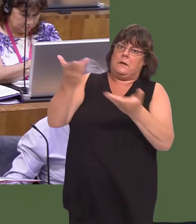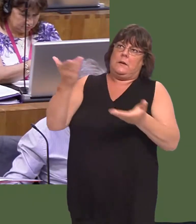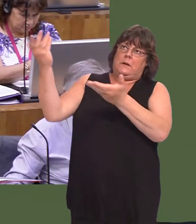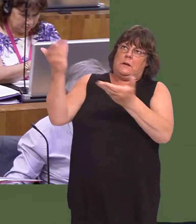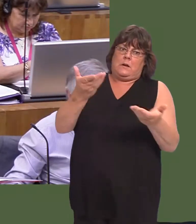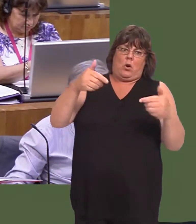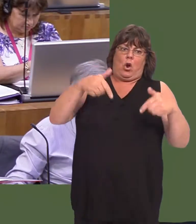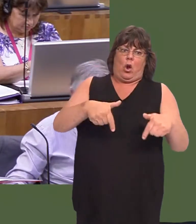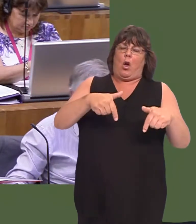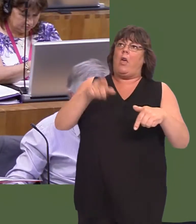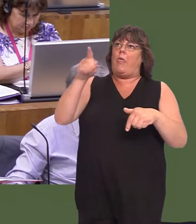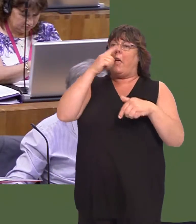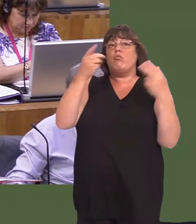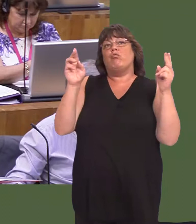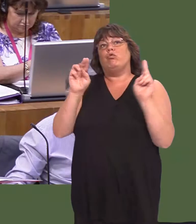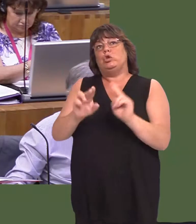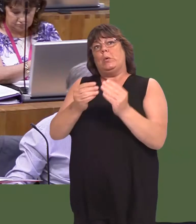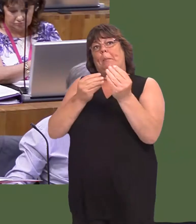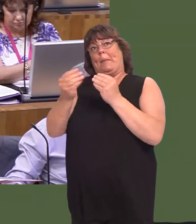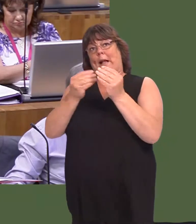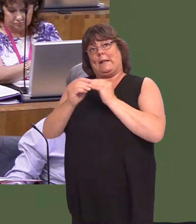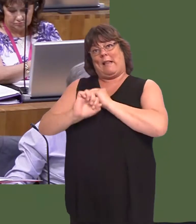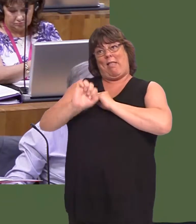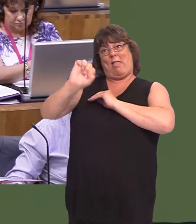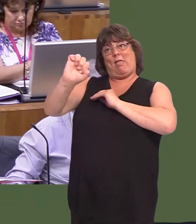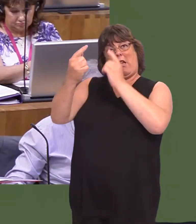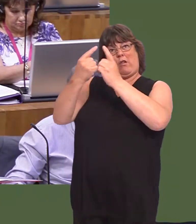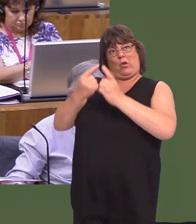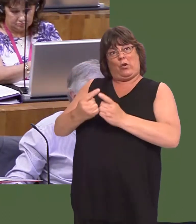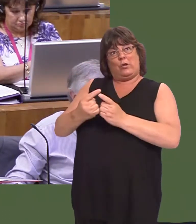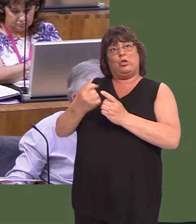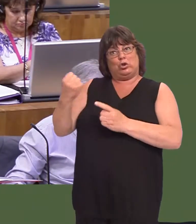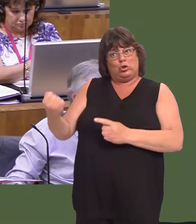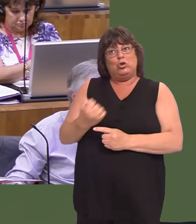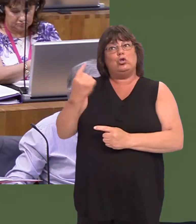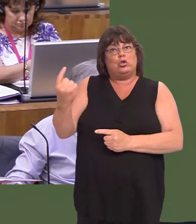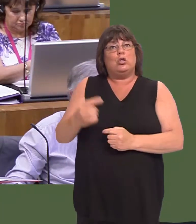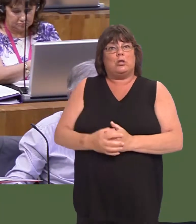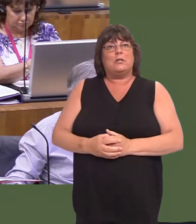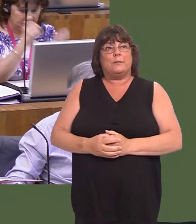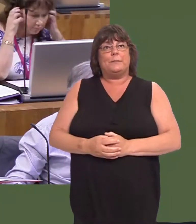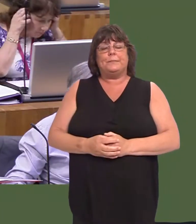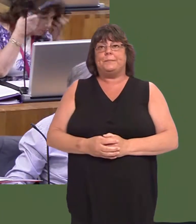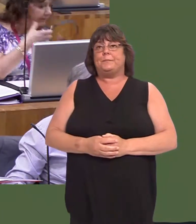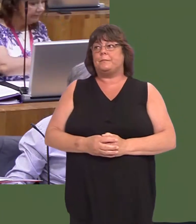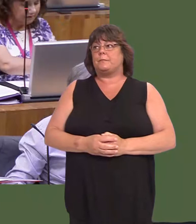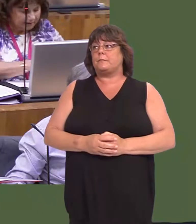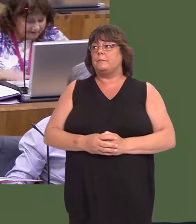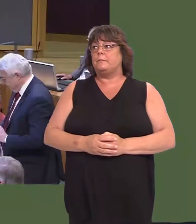products to Europe, reduce the amount of plastic in their products in order to ensure that